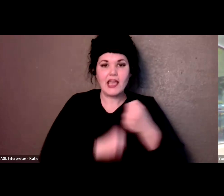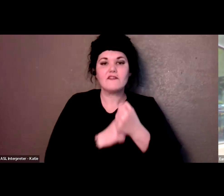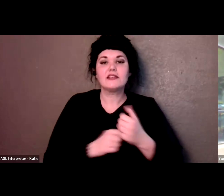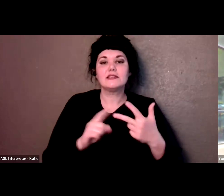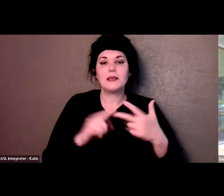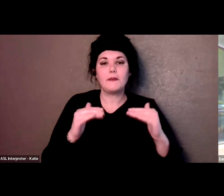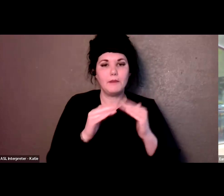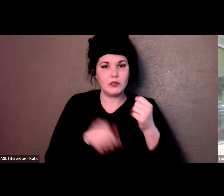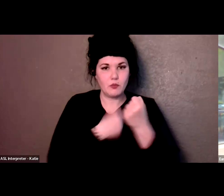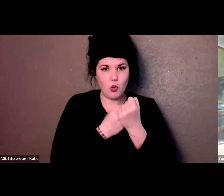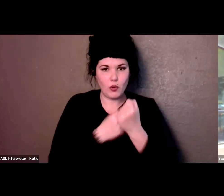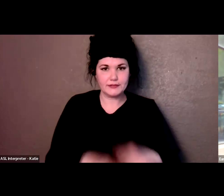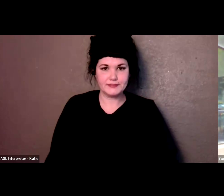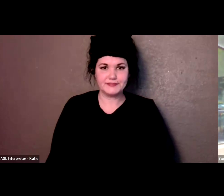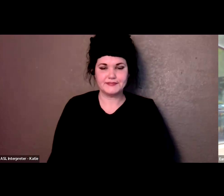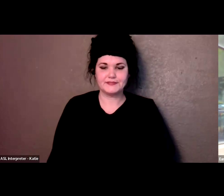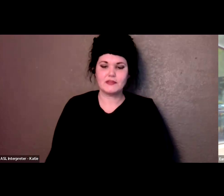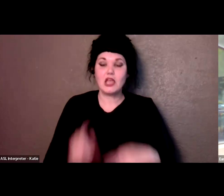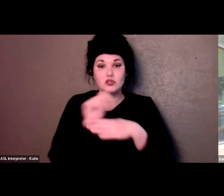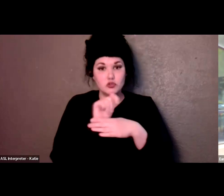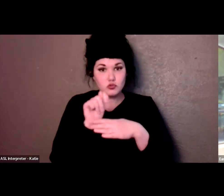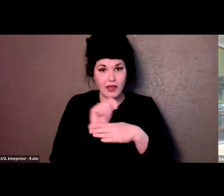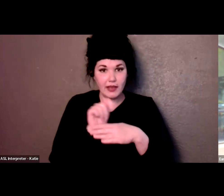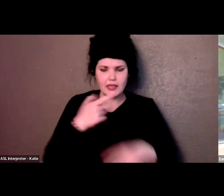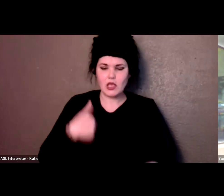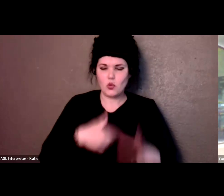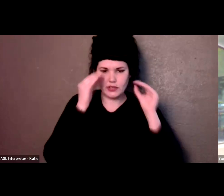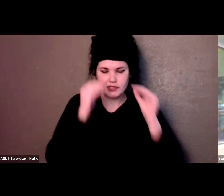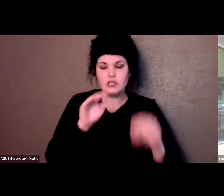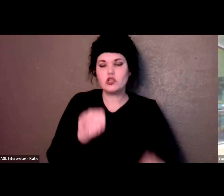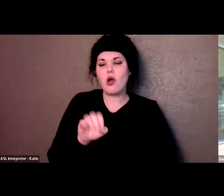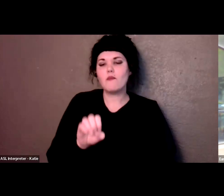training starts with we train folks on modalities to be helpful with folks, one of those being